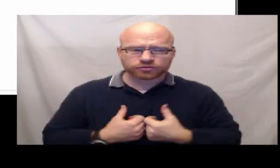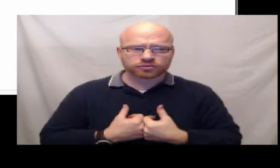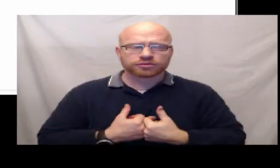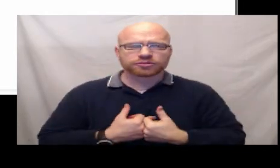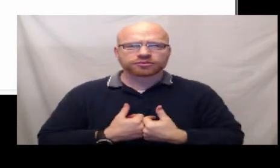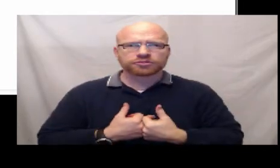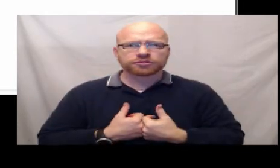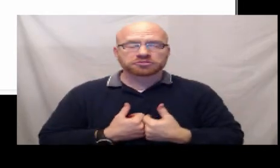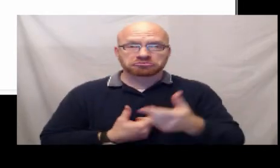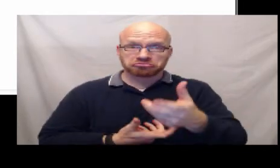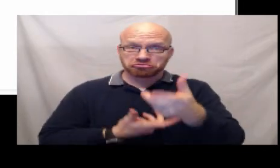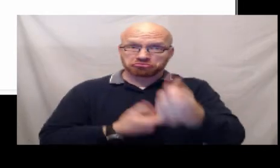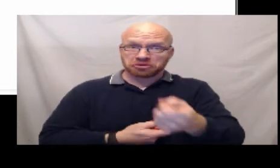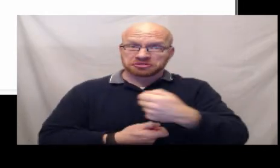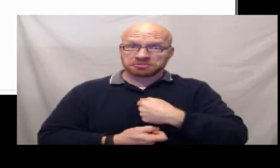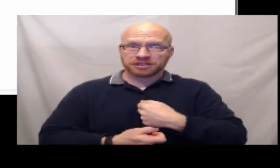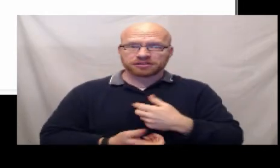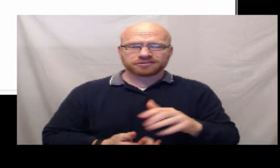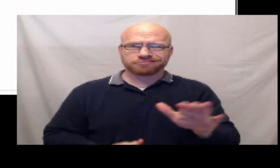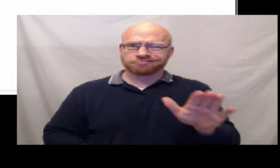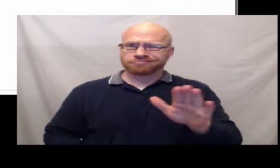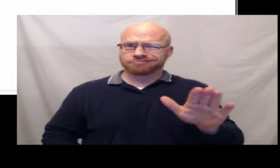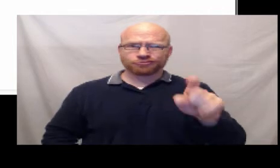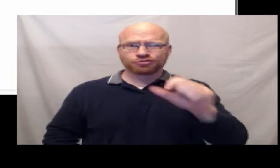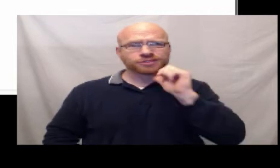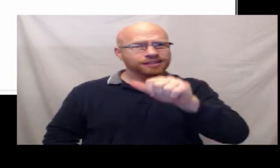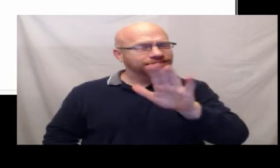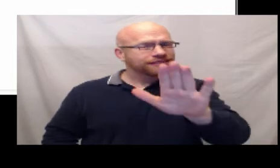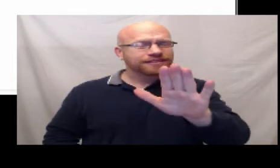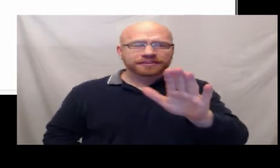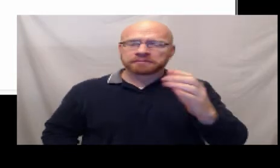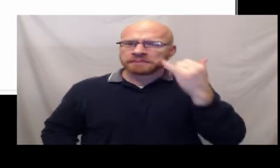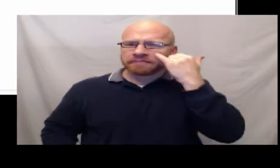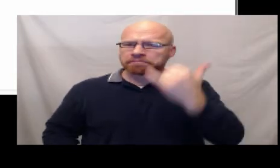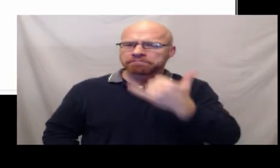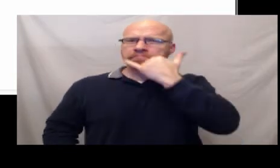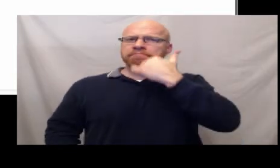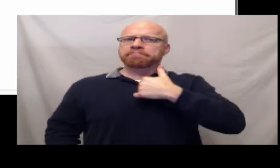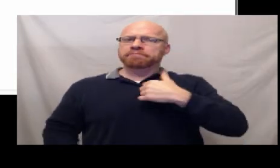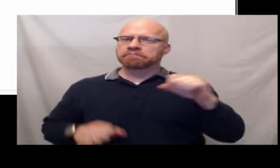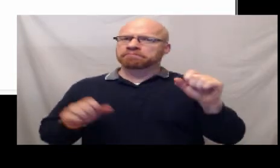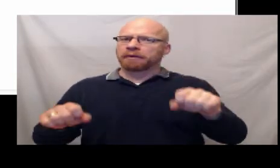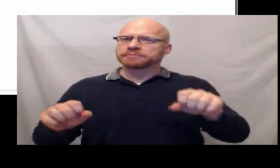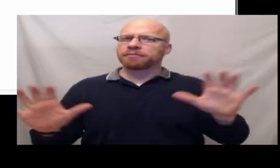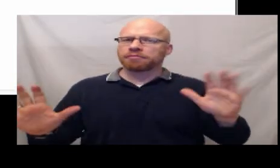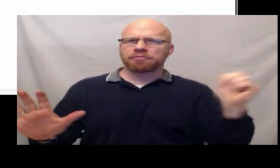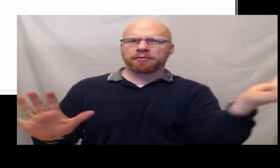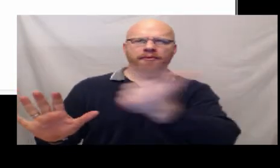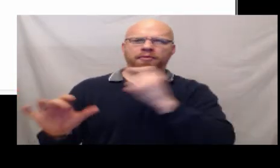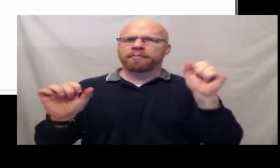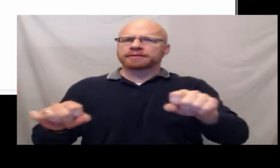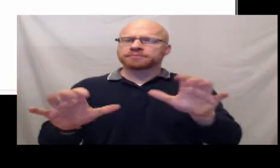How can we know our three x's are correct? Do you trust me? You shouldn't trust me, what if I make a mistake, it's possible,